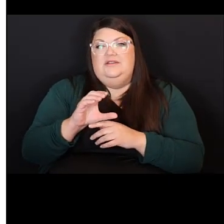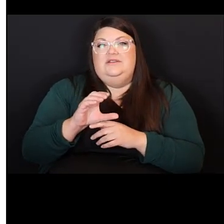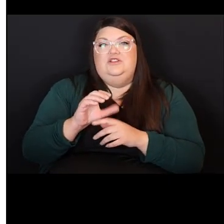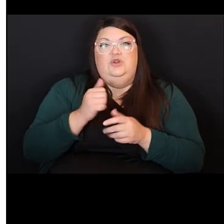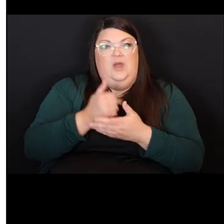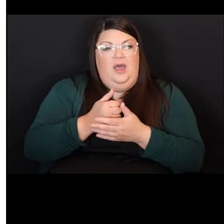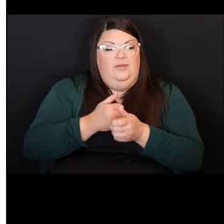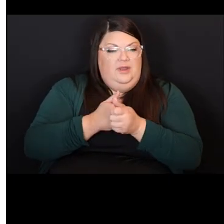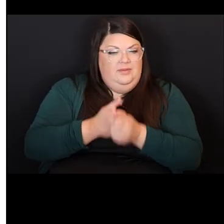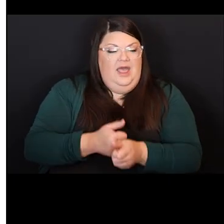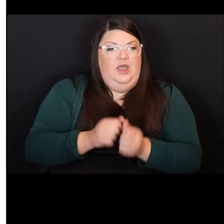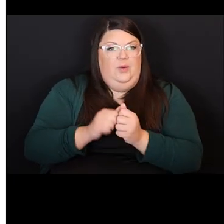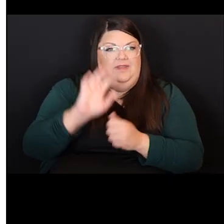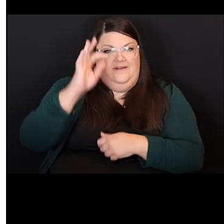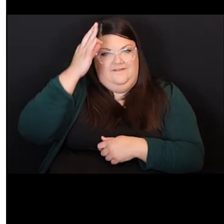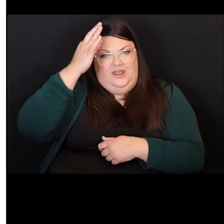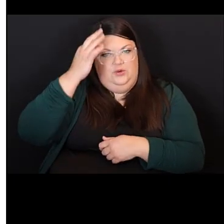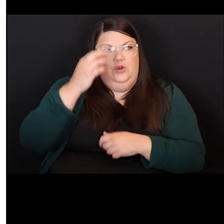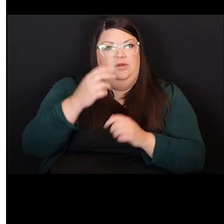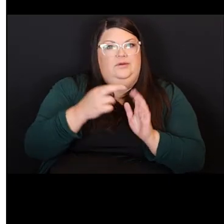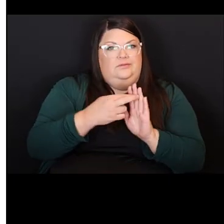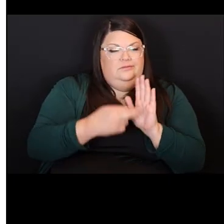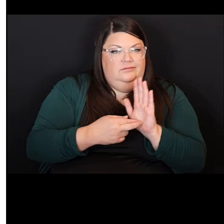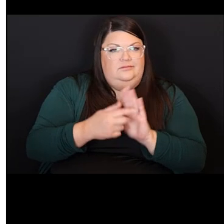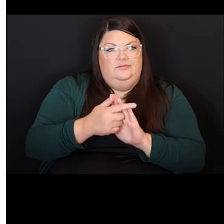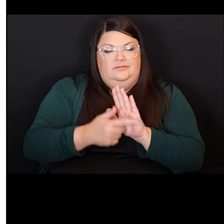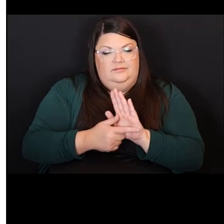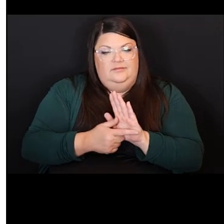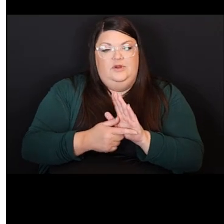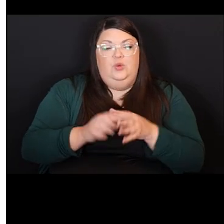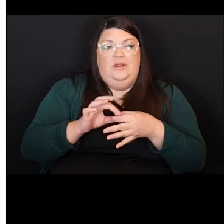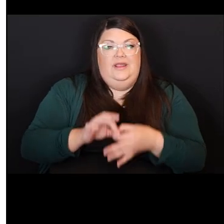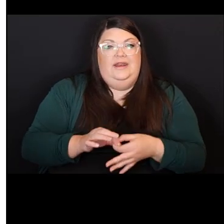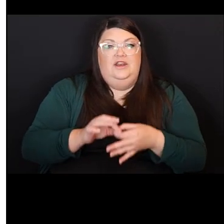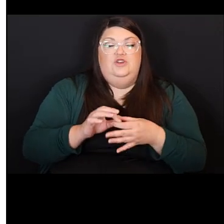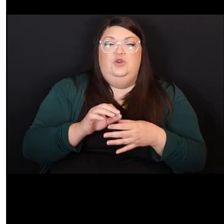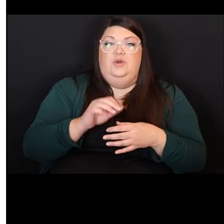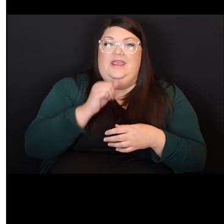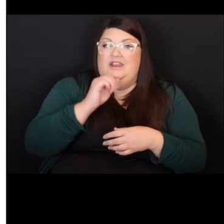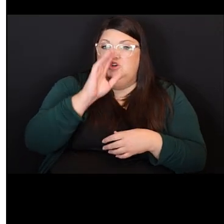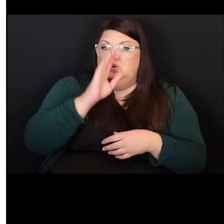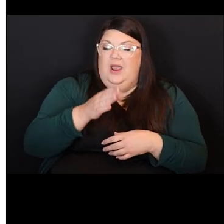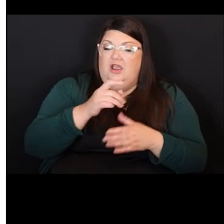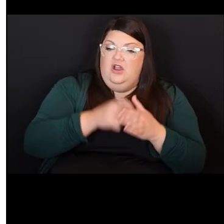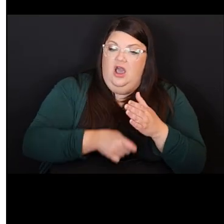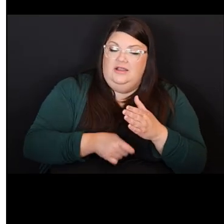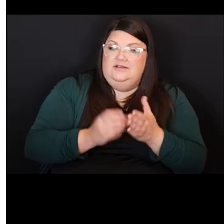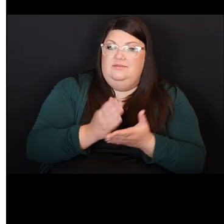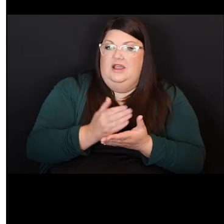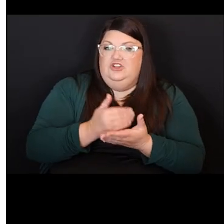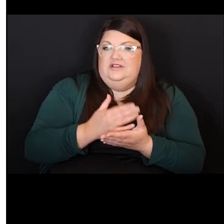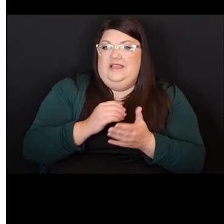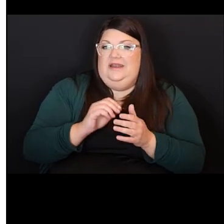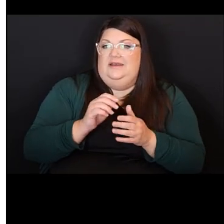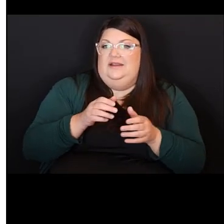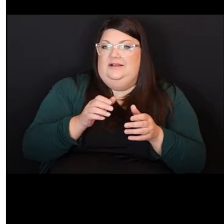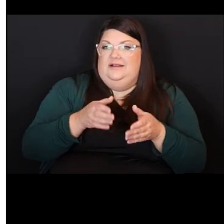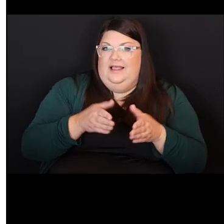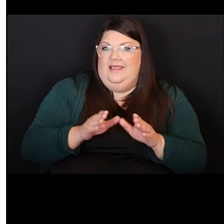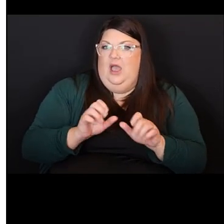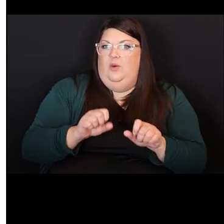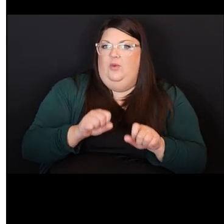help comply with the Federal regulations related to indirect costs, budget, and allowable costs.